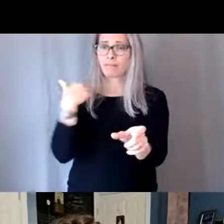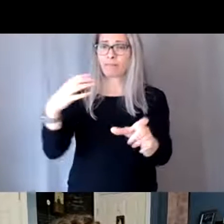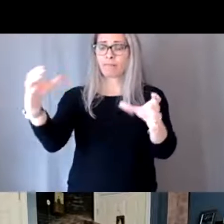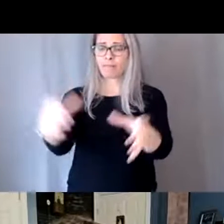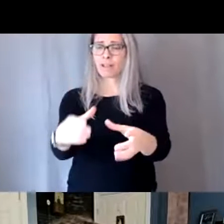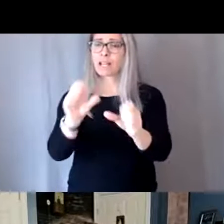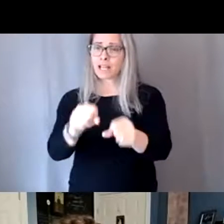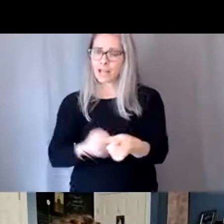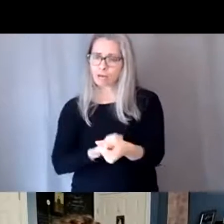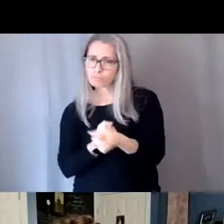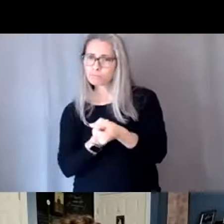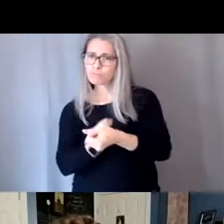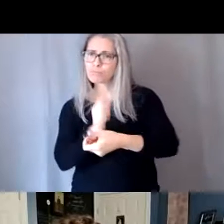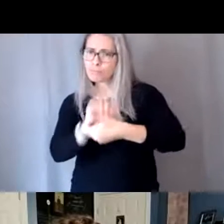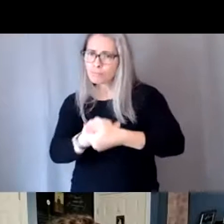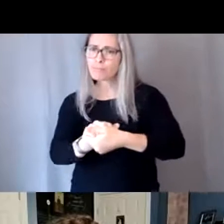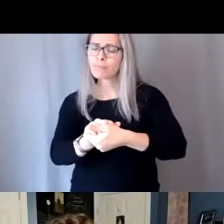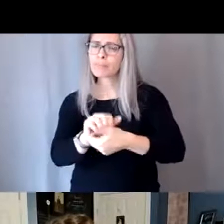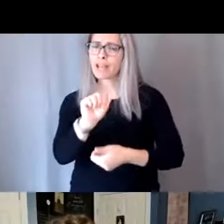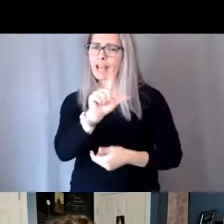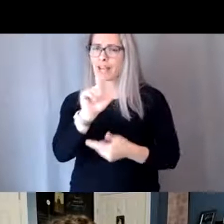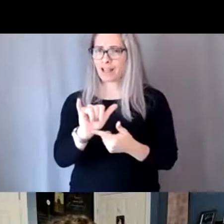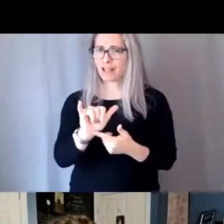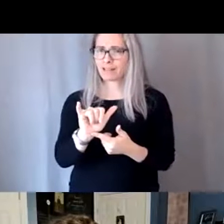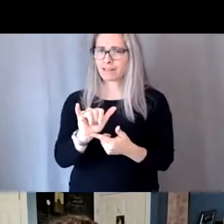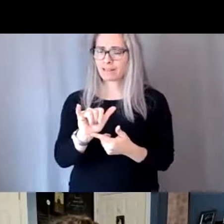intentioned and do want to support disabled clients